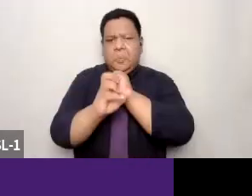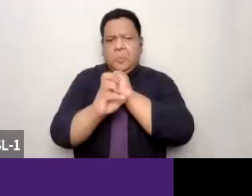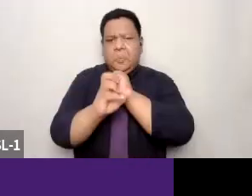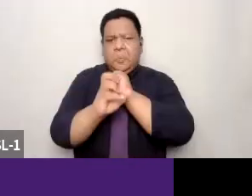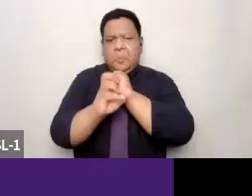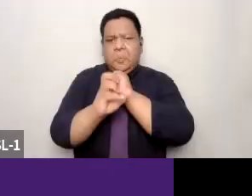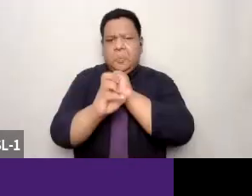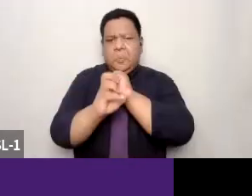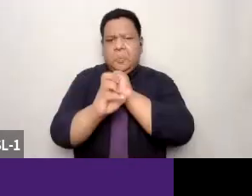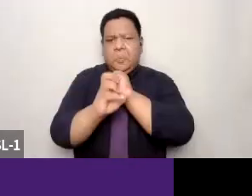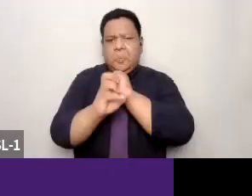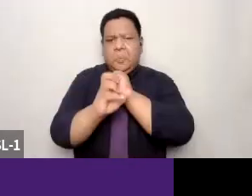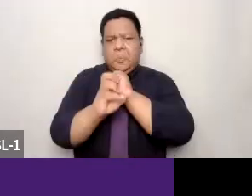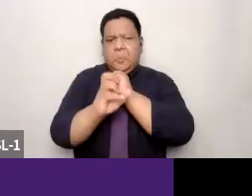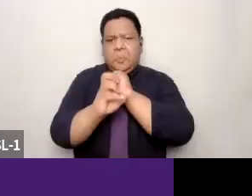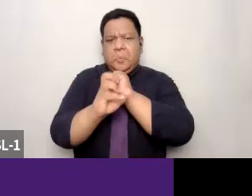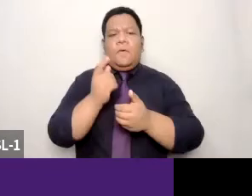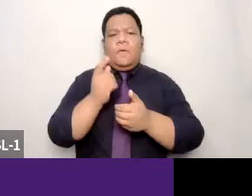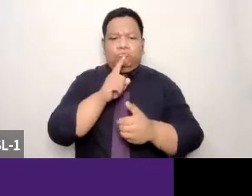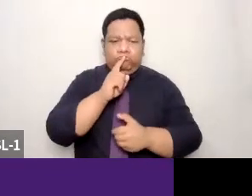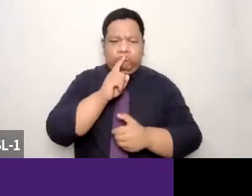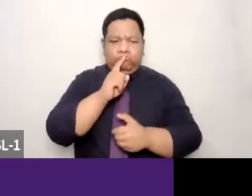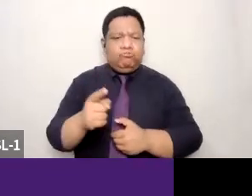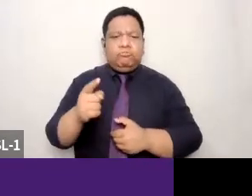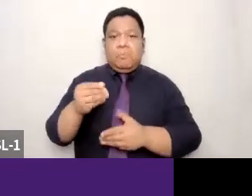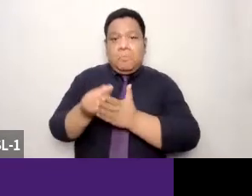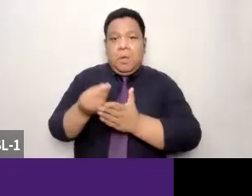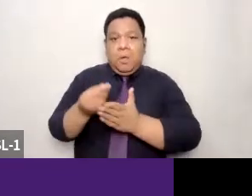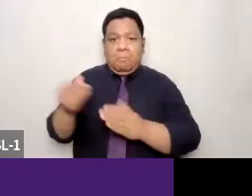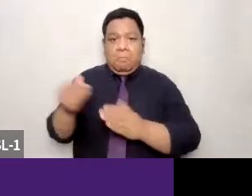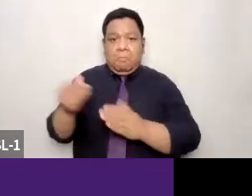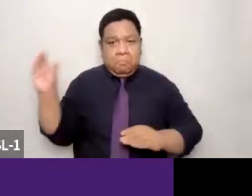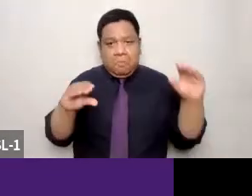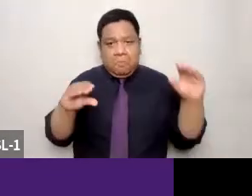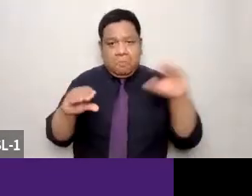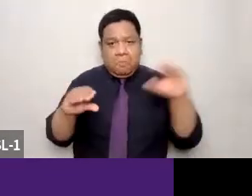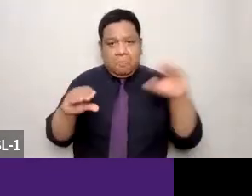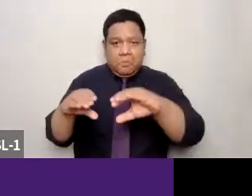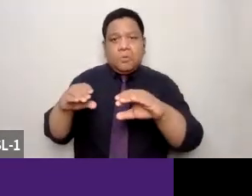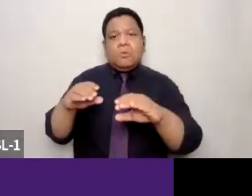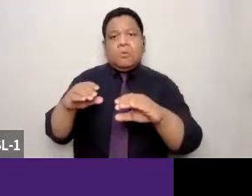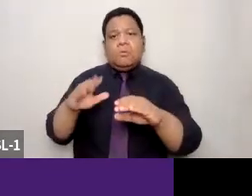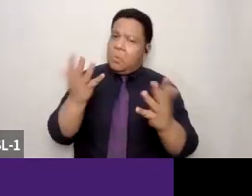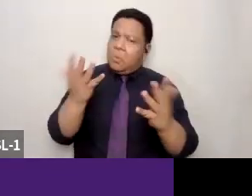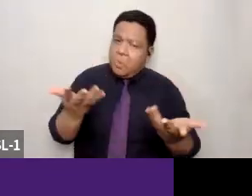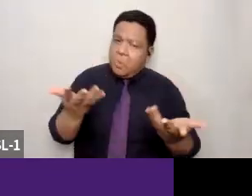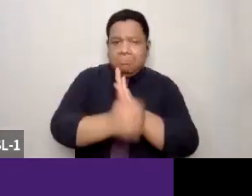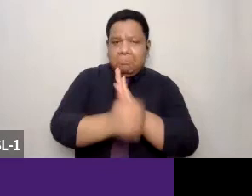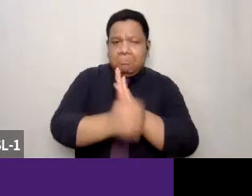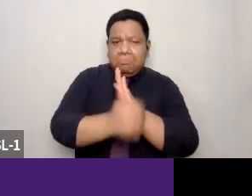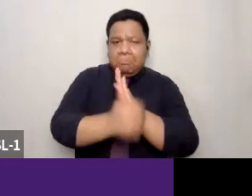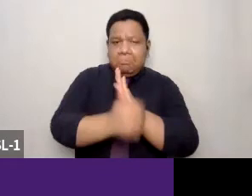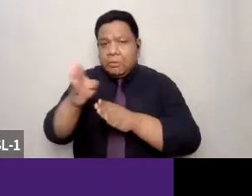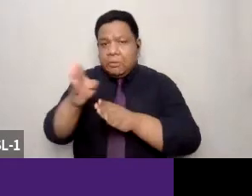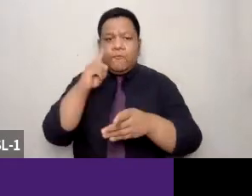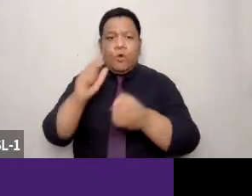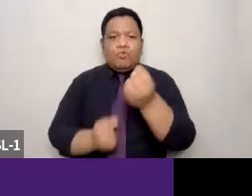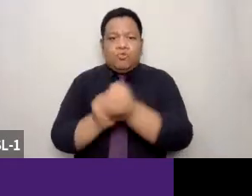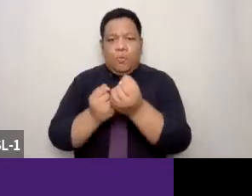They generously contributed their funds or their expertise, time and talent to support our country’s national vaccination program.